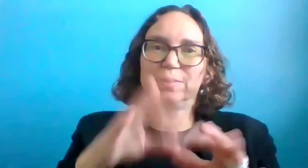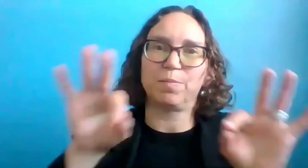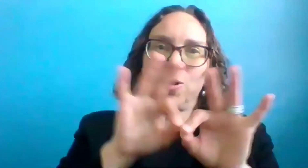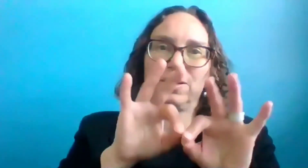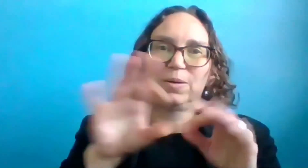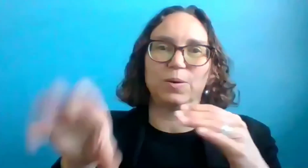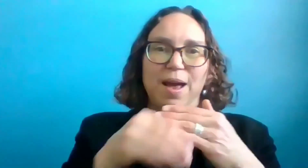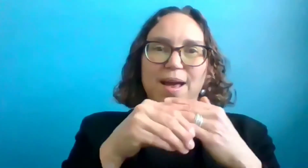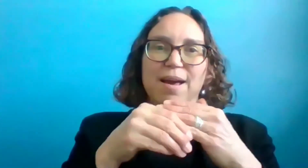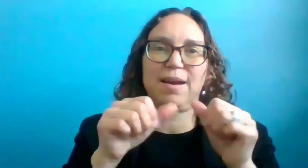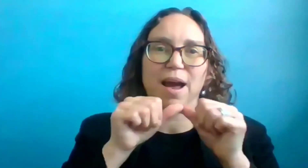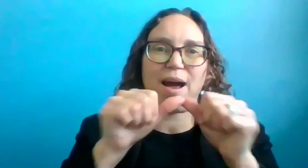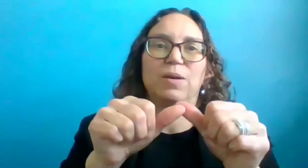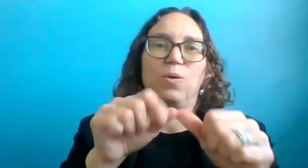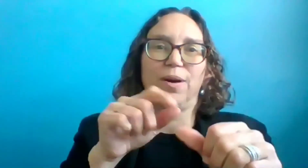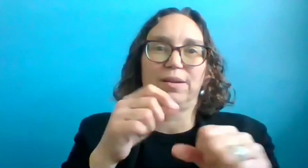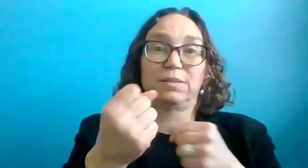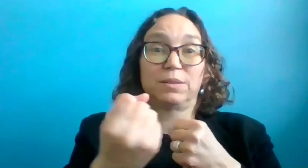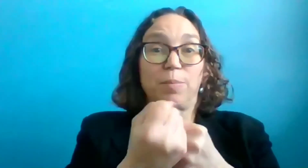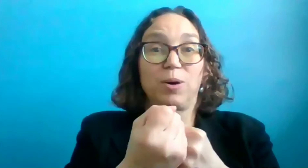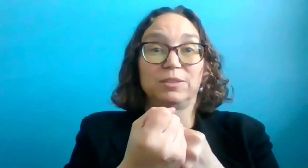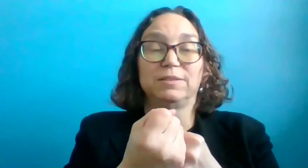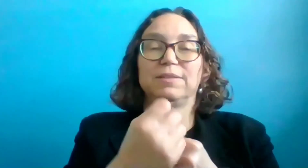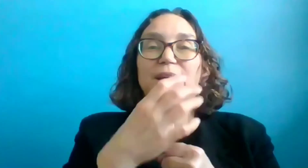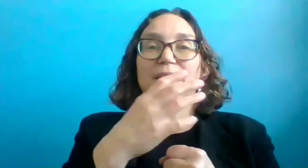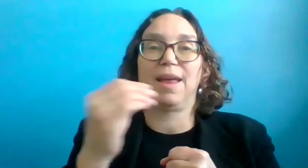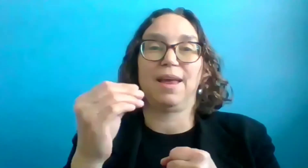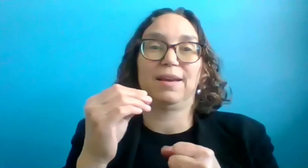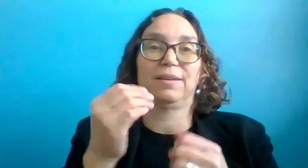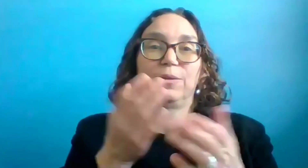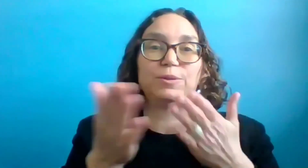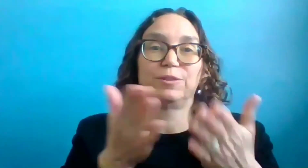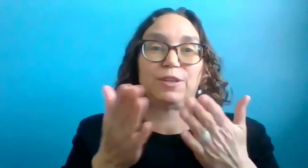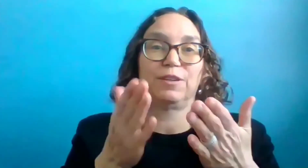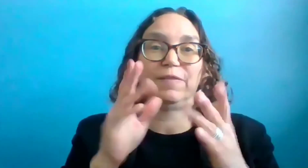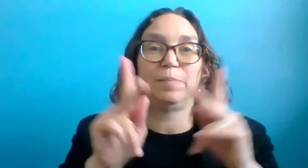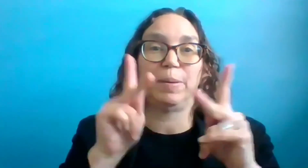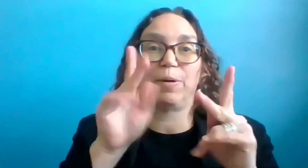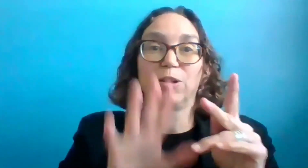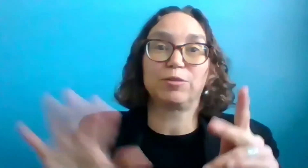We knew that it was imperative to add ongoing long-term support